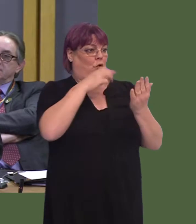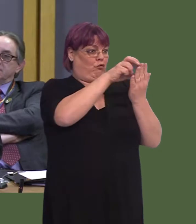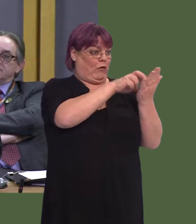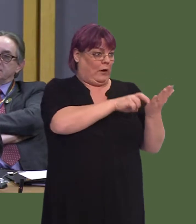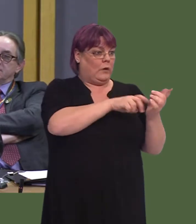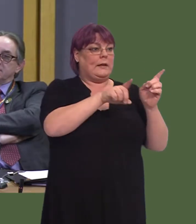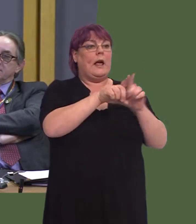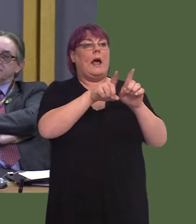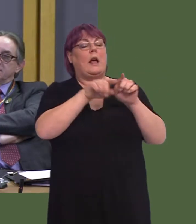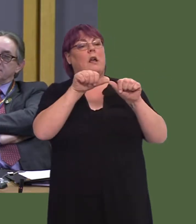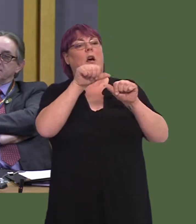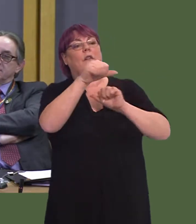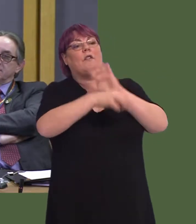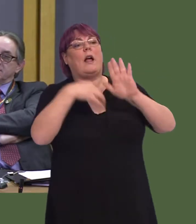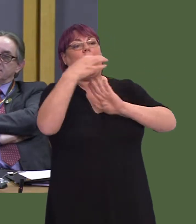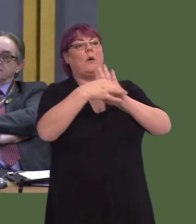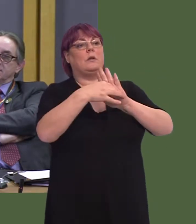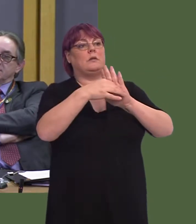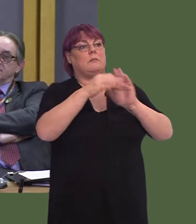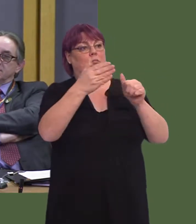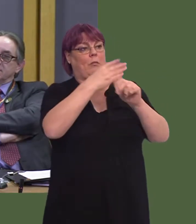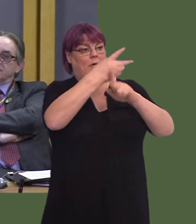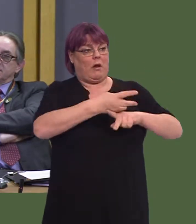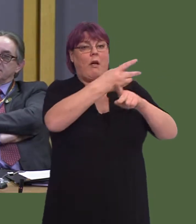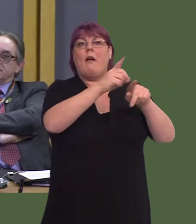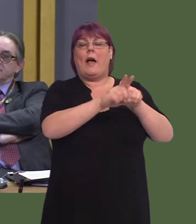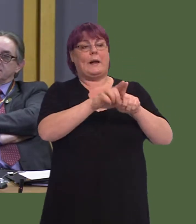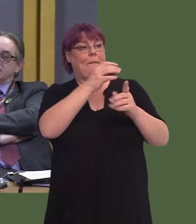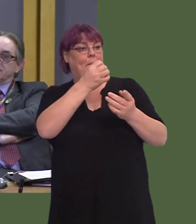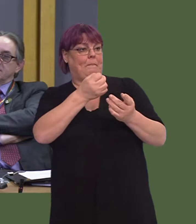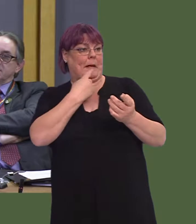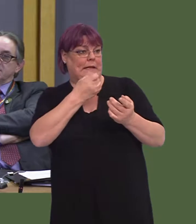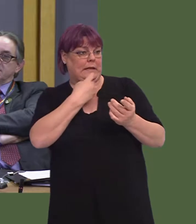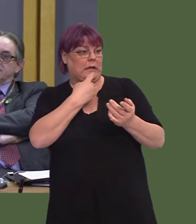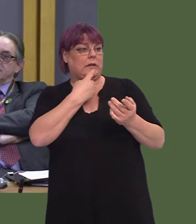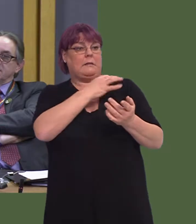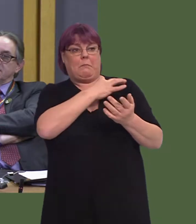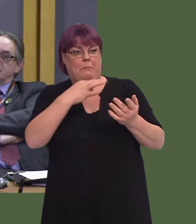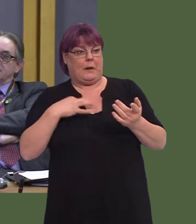out-of-hours service, to improve that, and also for re-looking at the governance of medicines and the management of medicines.